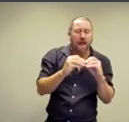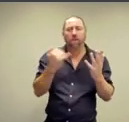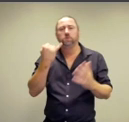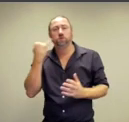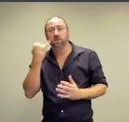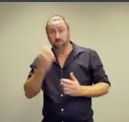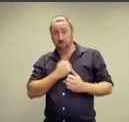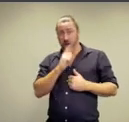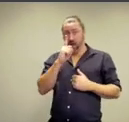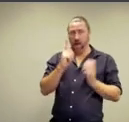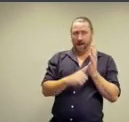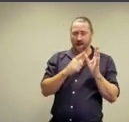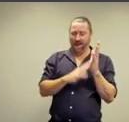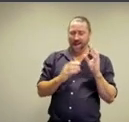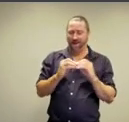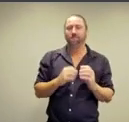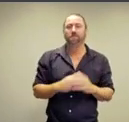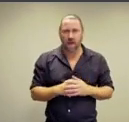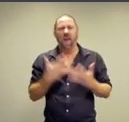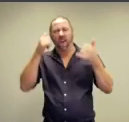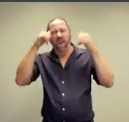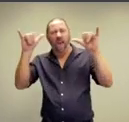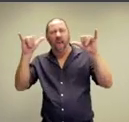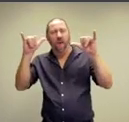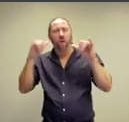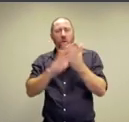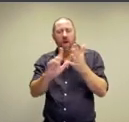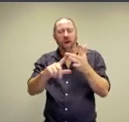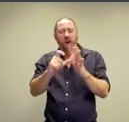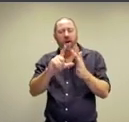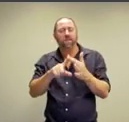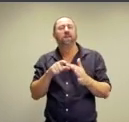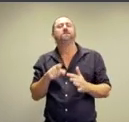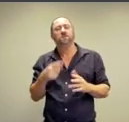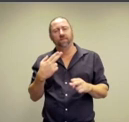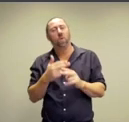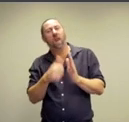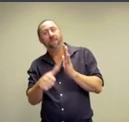lambskin is the jacket that I’m wearing right now and cowhide are the most